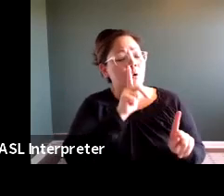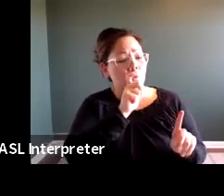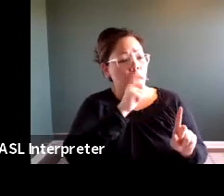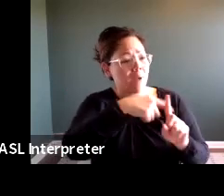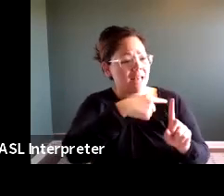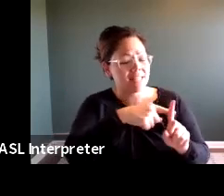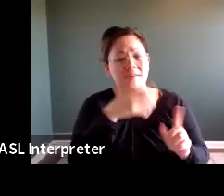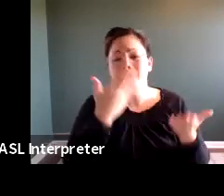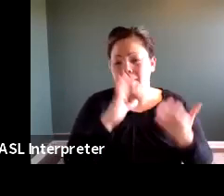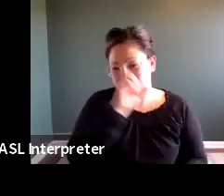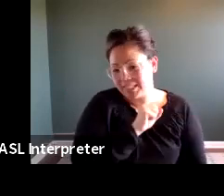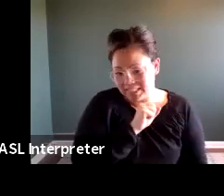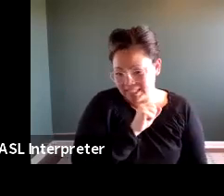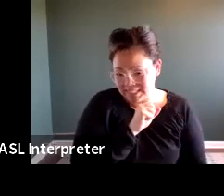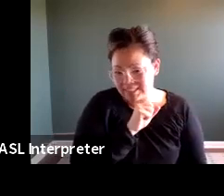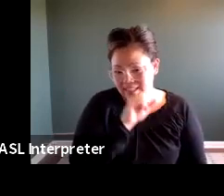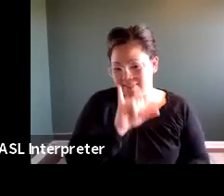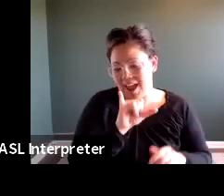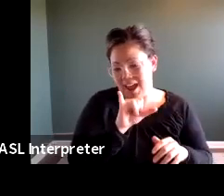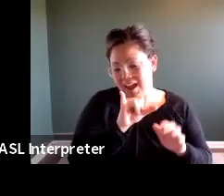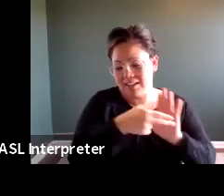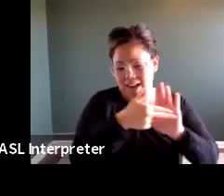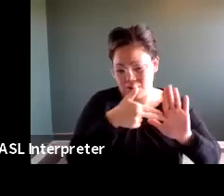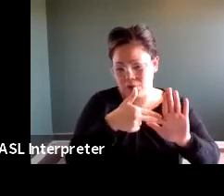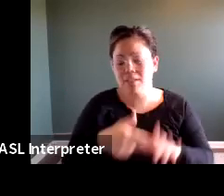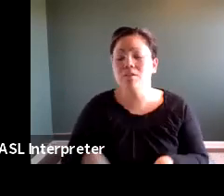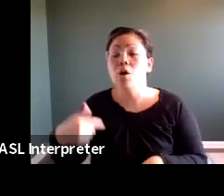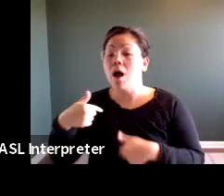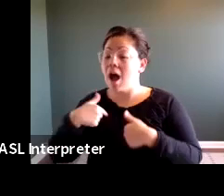in addition, that test is only as good as it is for that moment. So I can test negative this morning,